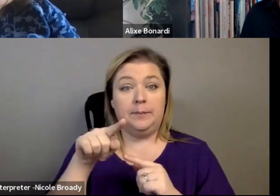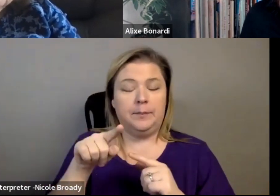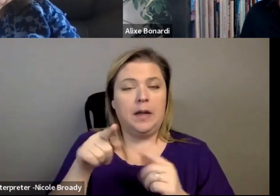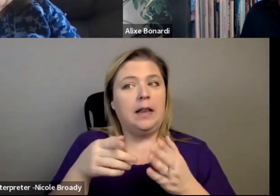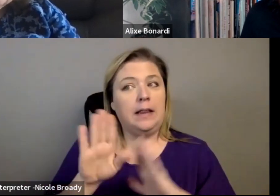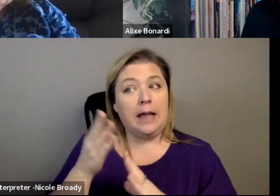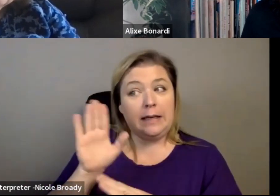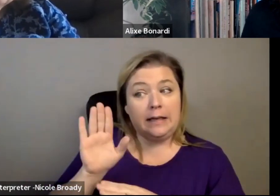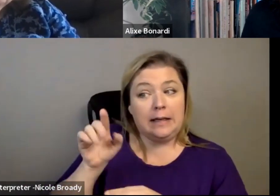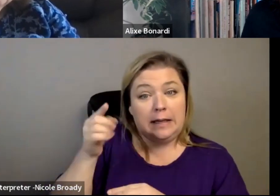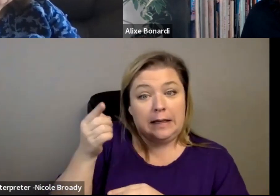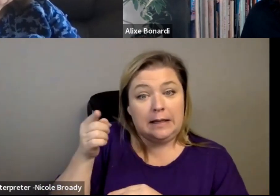can tolerate in this new world.